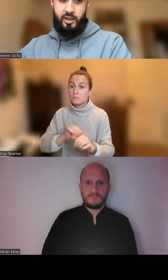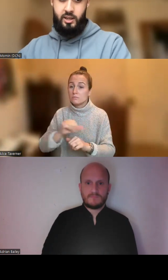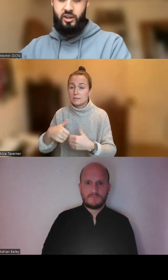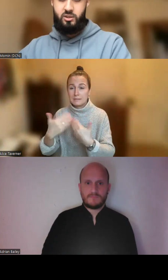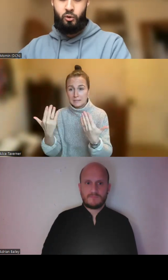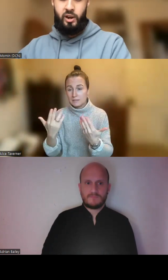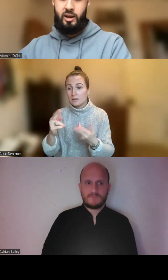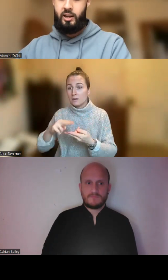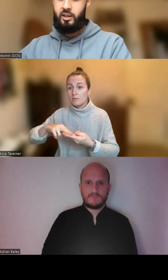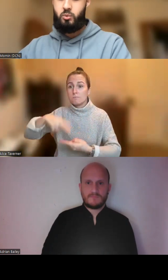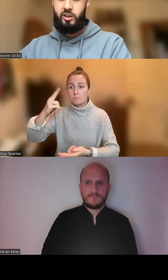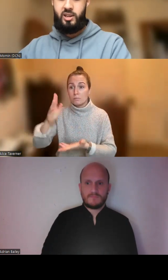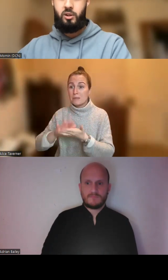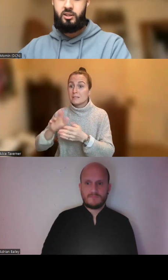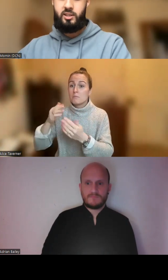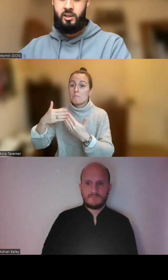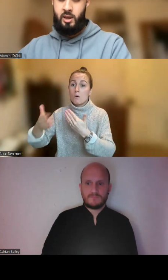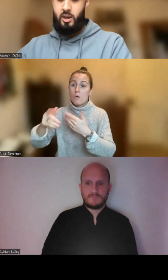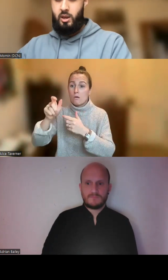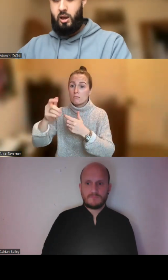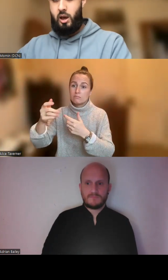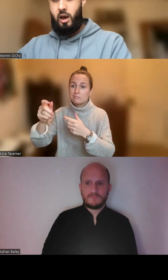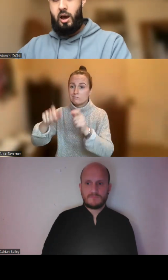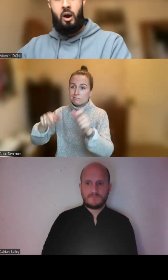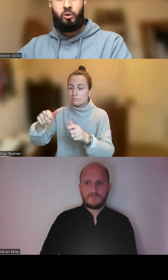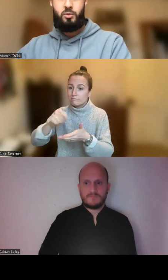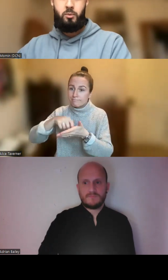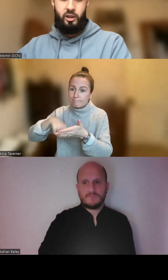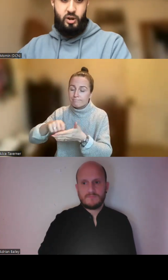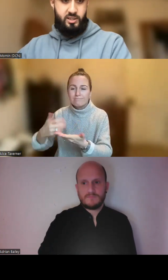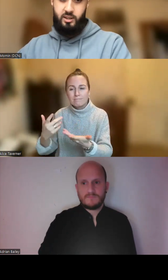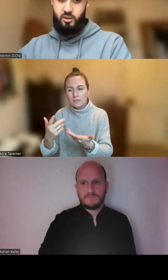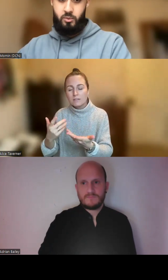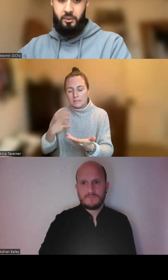Like I said, you get some great analytics where you're able to see how much people are interested in something